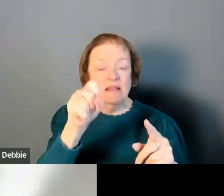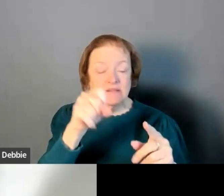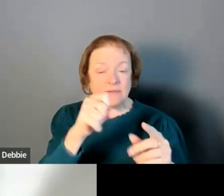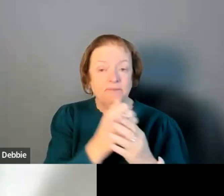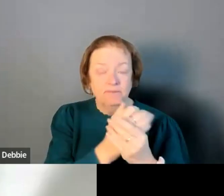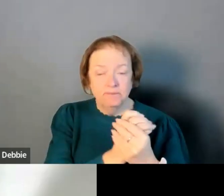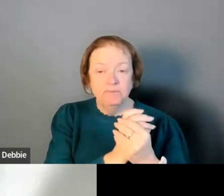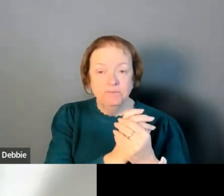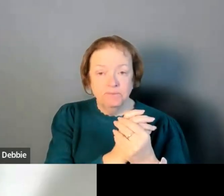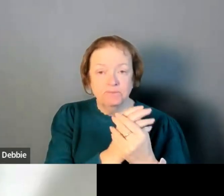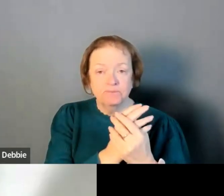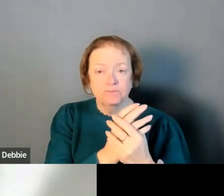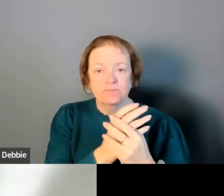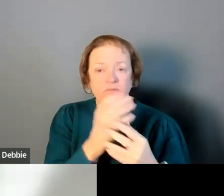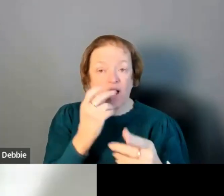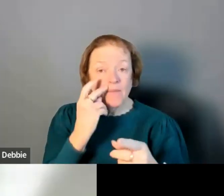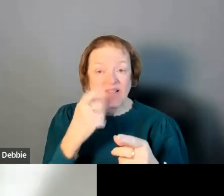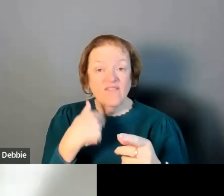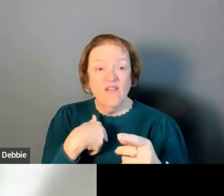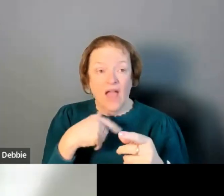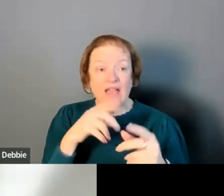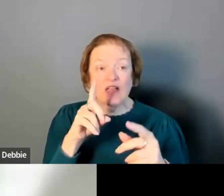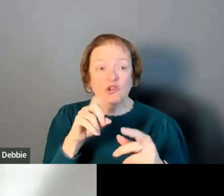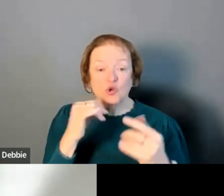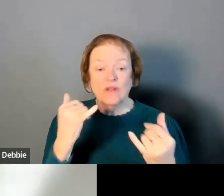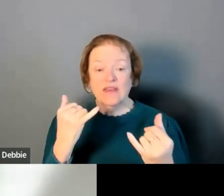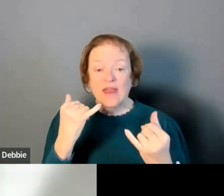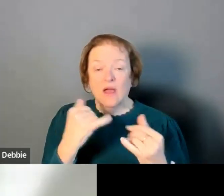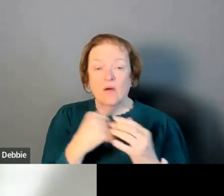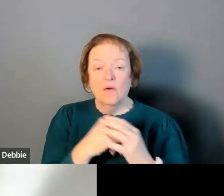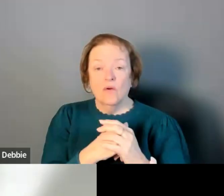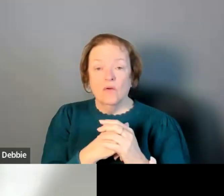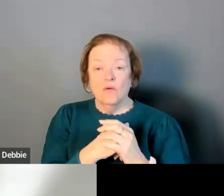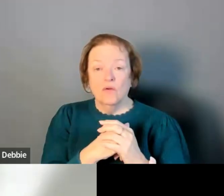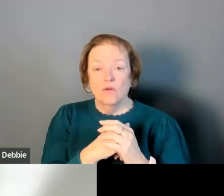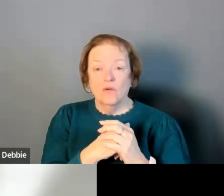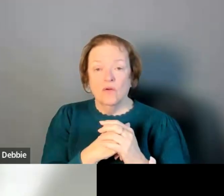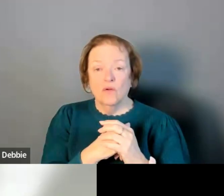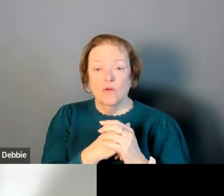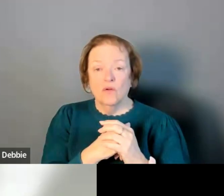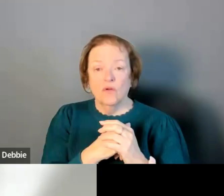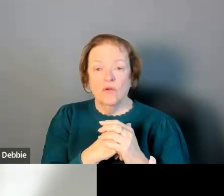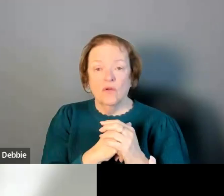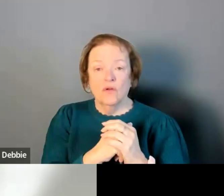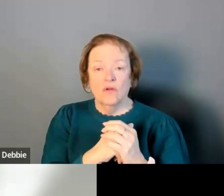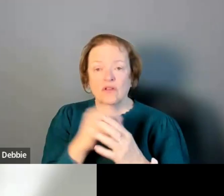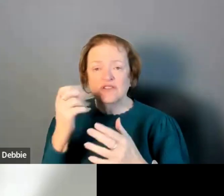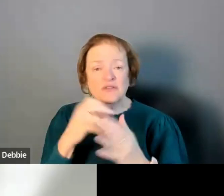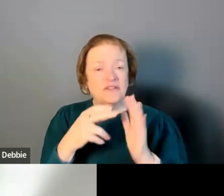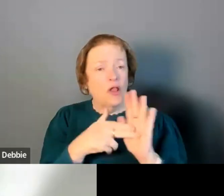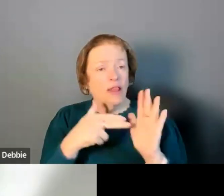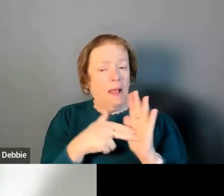can do it now my little assistant, she has it all labeled over here for me.